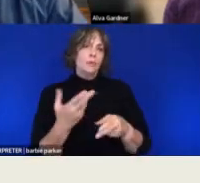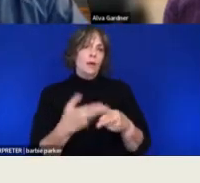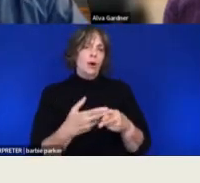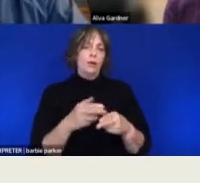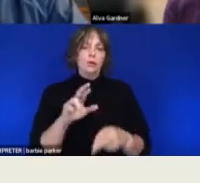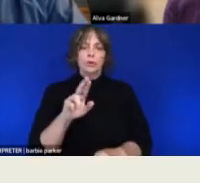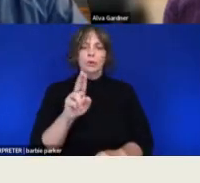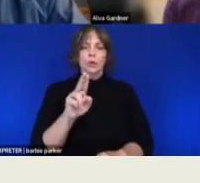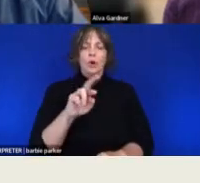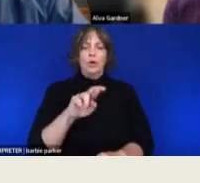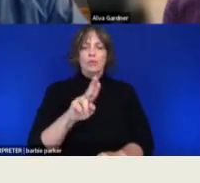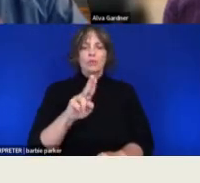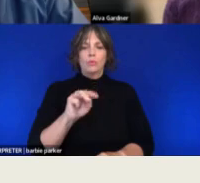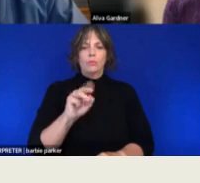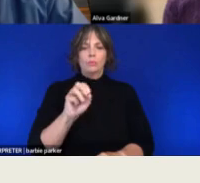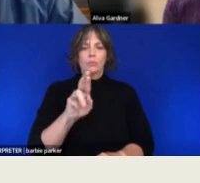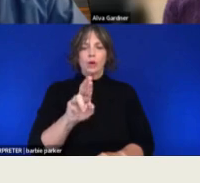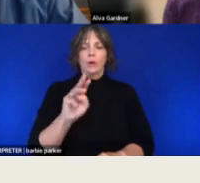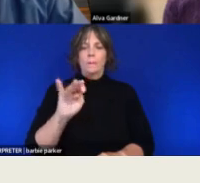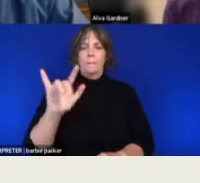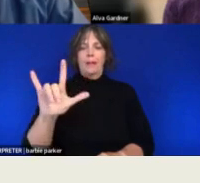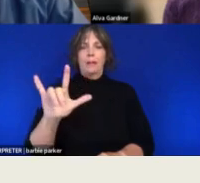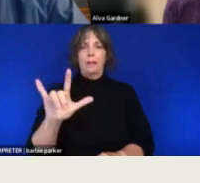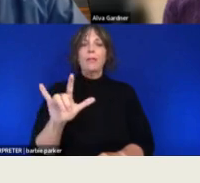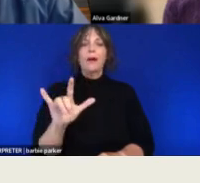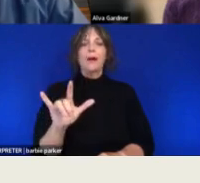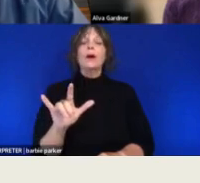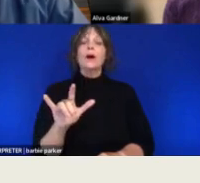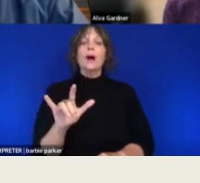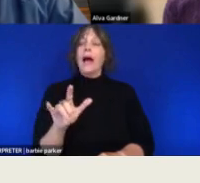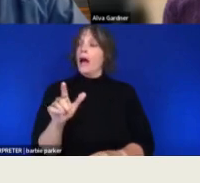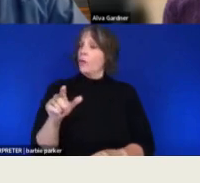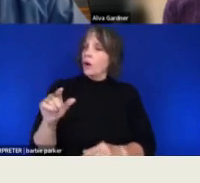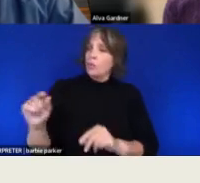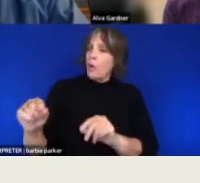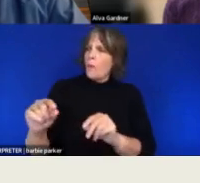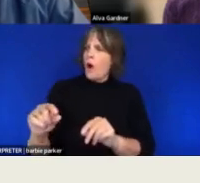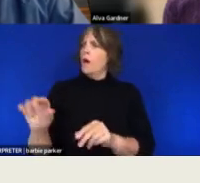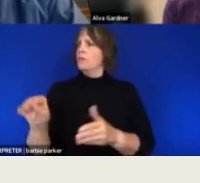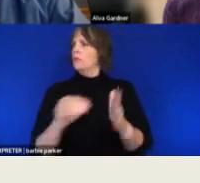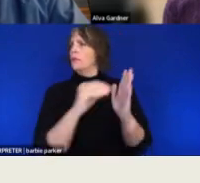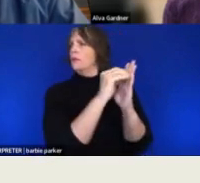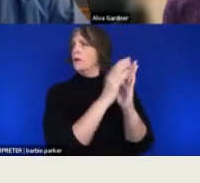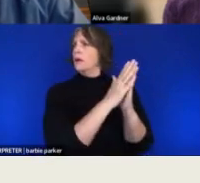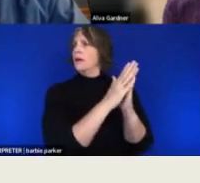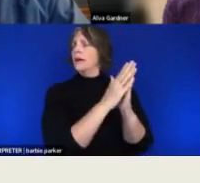And anytime we heard a rumor, we would put it up on the board, and then underneath it, we would put the actual facts so people